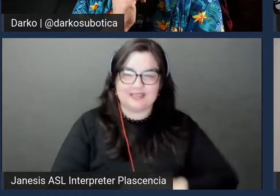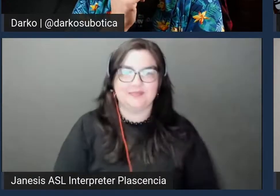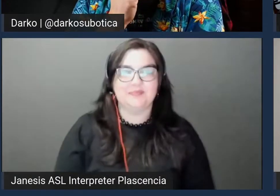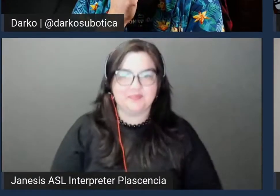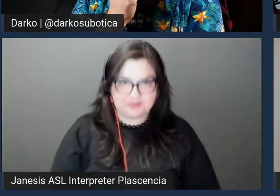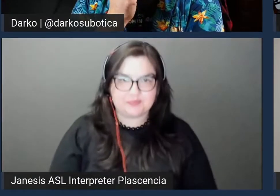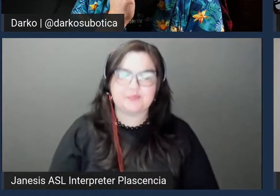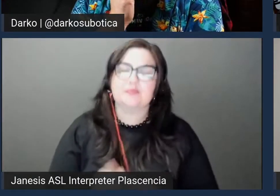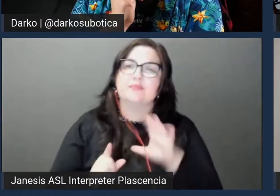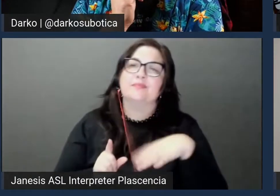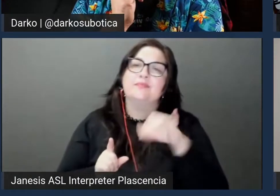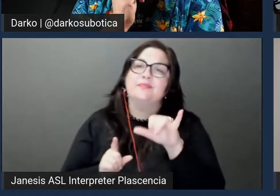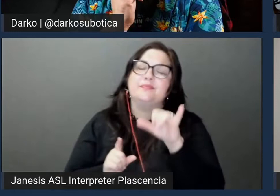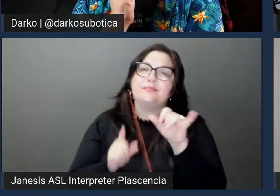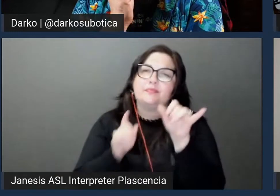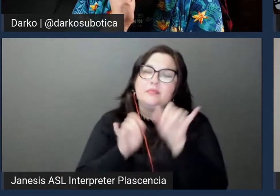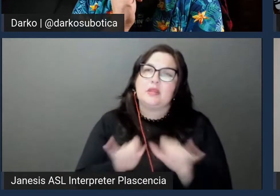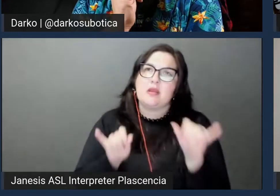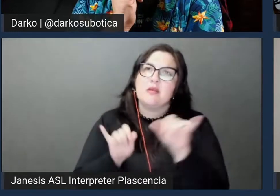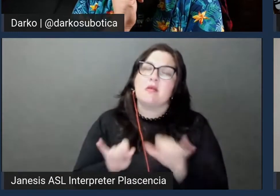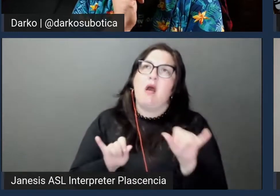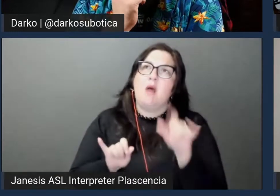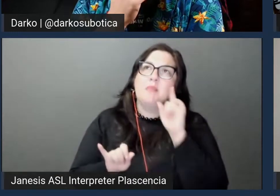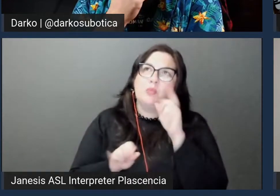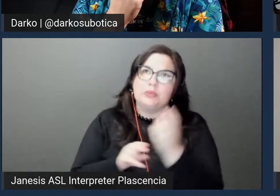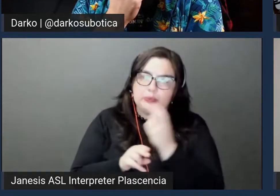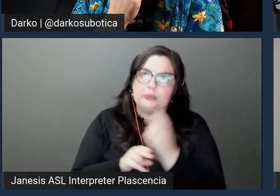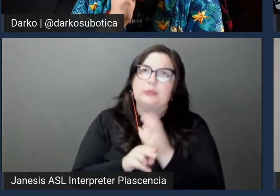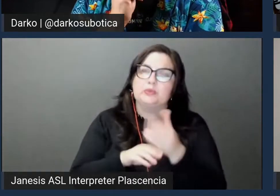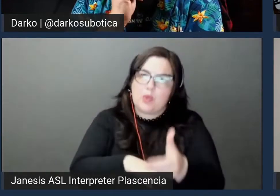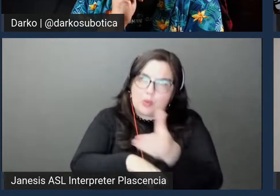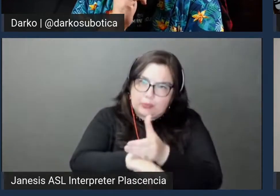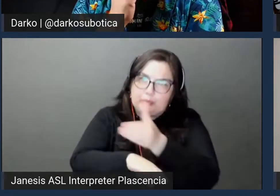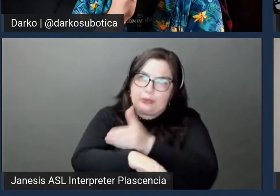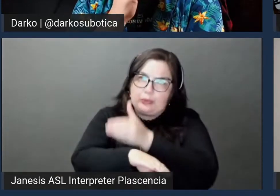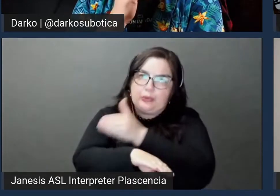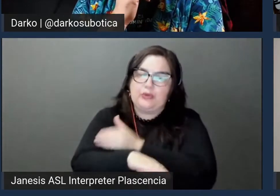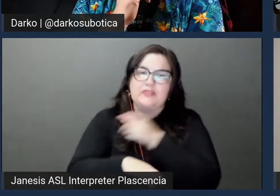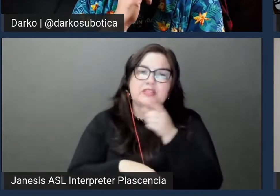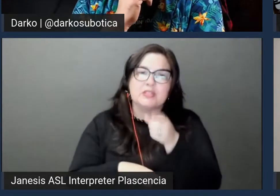is to improve the models over time. So the results that you infer on device,